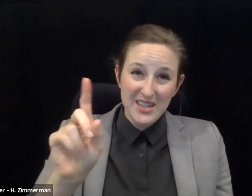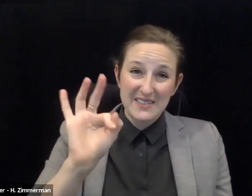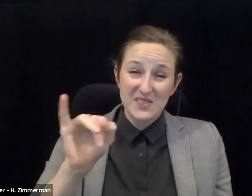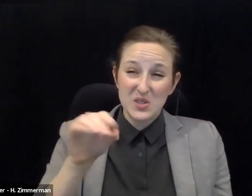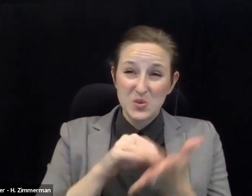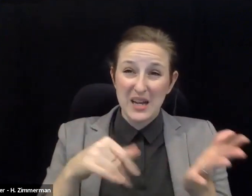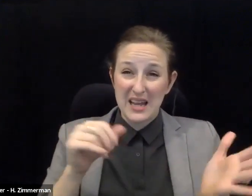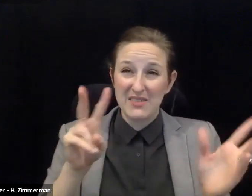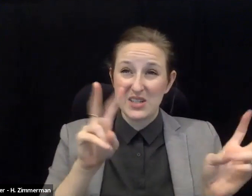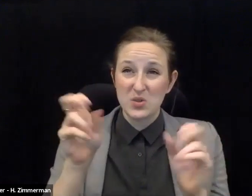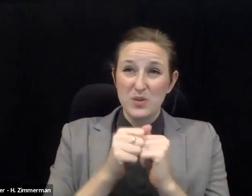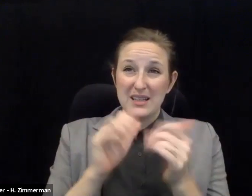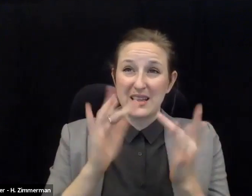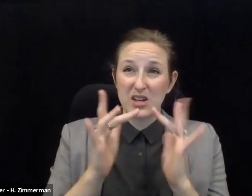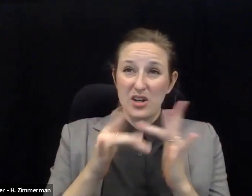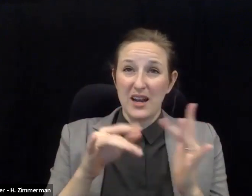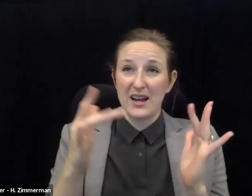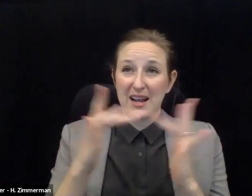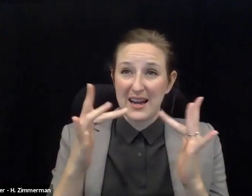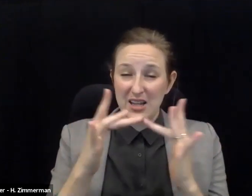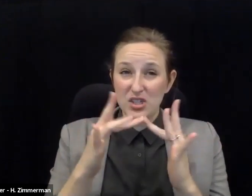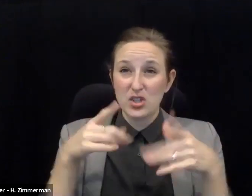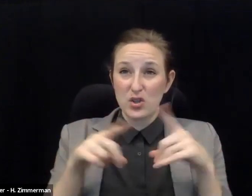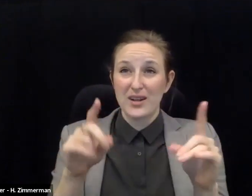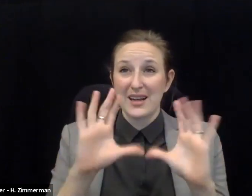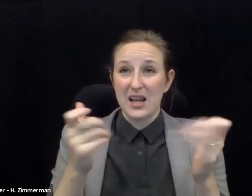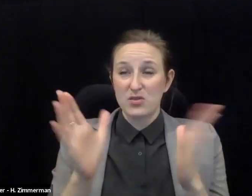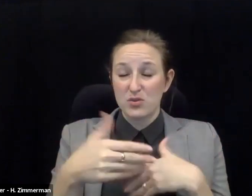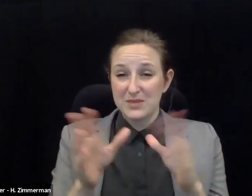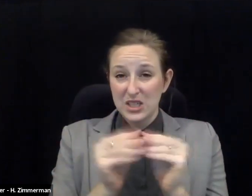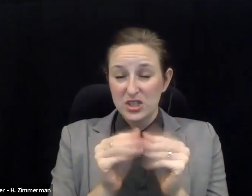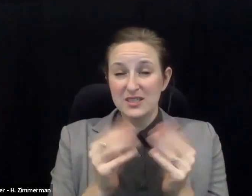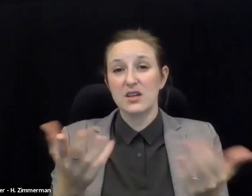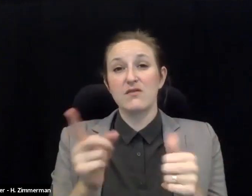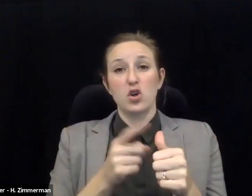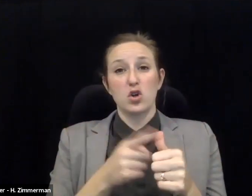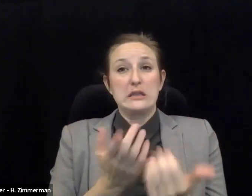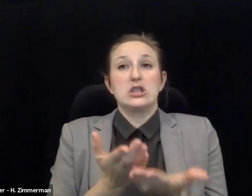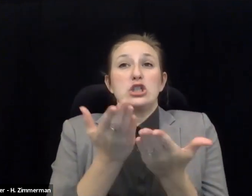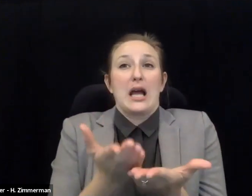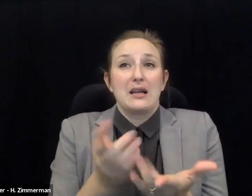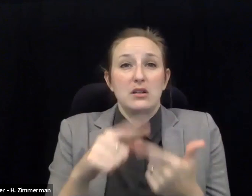connection. During the classroom session. The first, that we'll do is suggest they turn off the